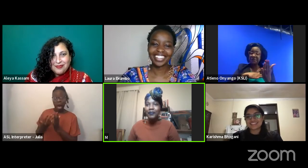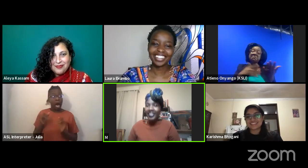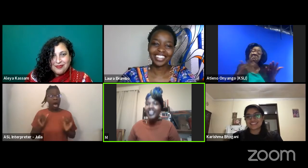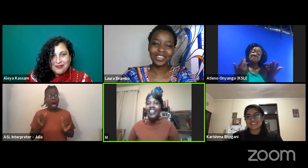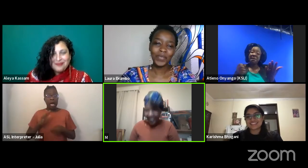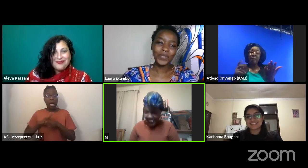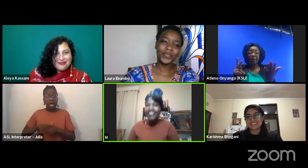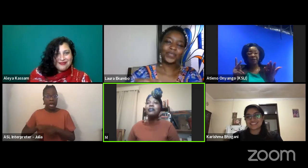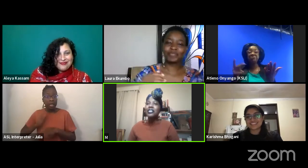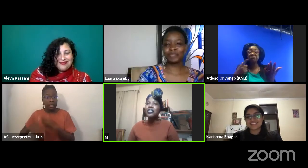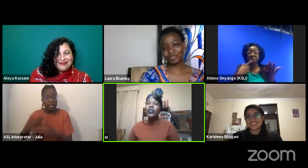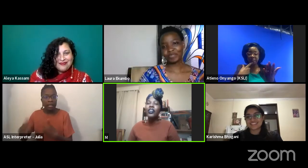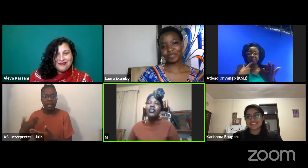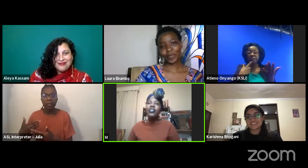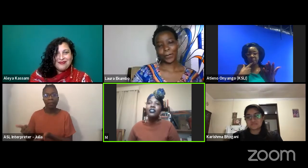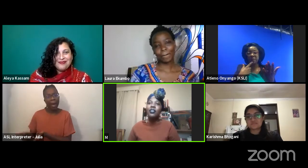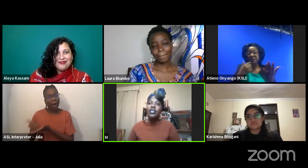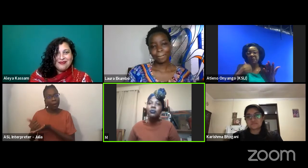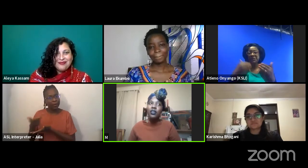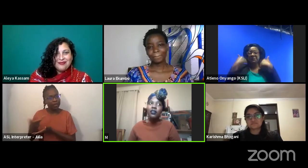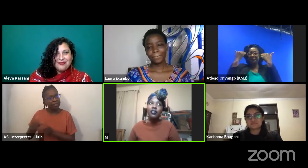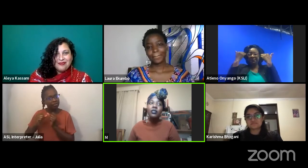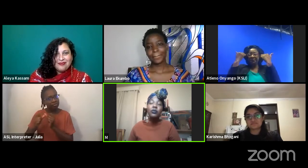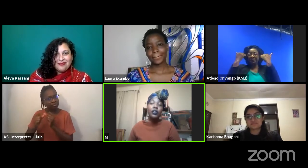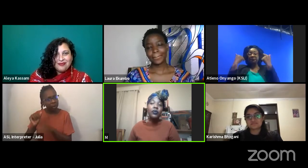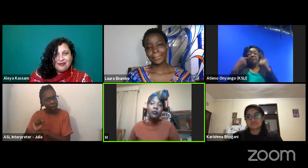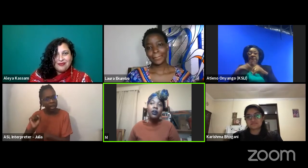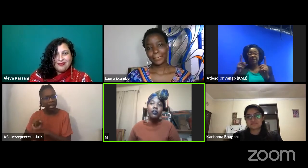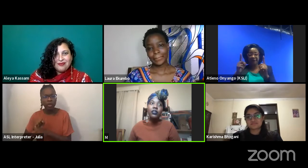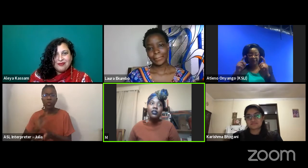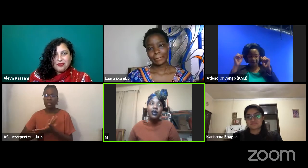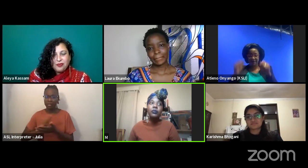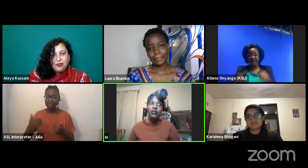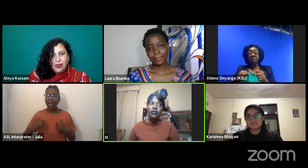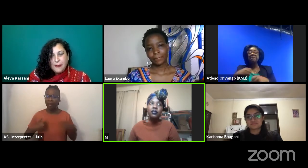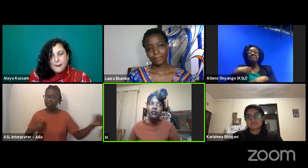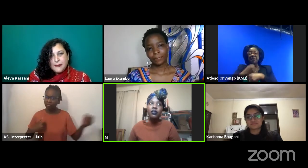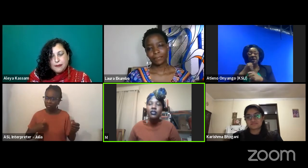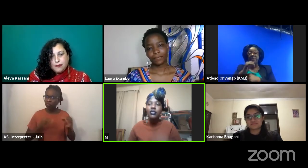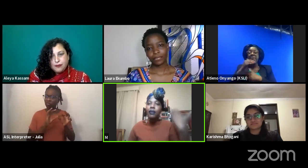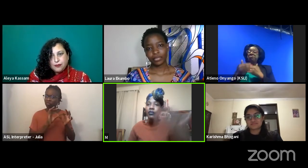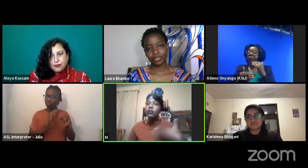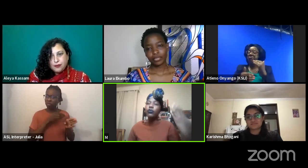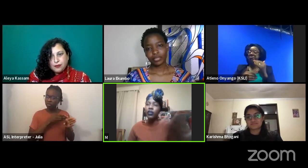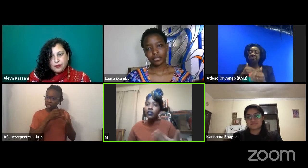but then it kinda keeps us going. So that's been really, it's been really, really powerful. It's helped us it's kept us moving